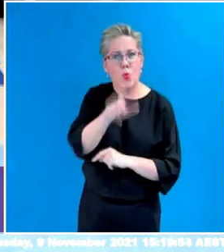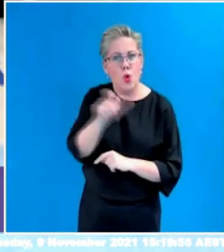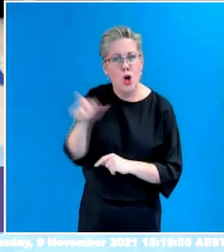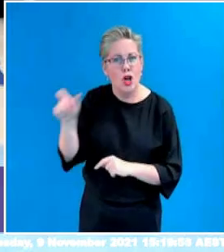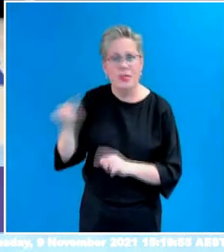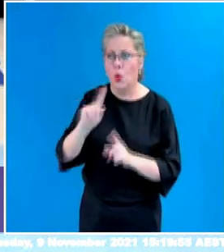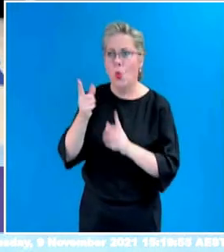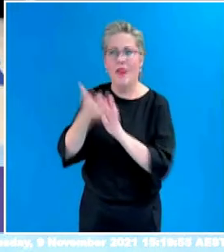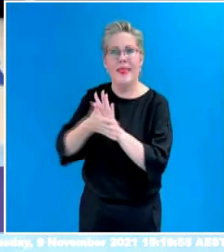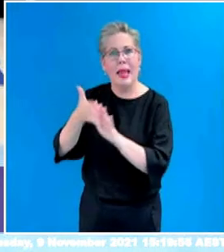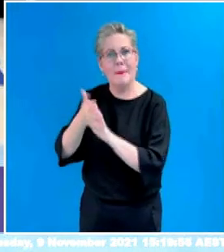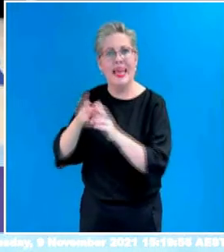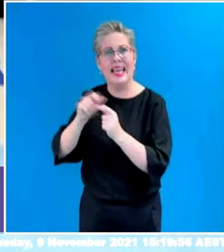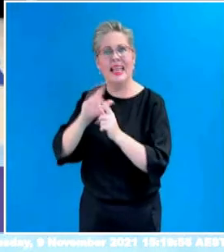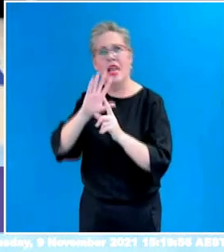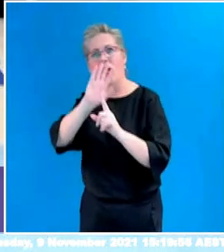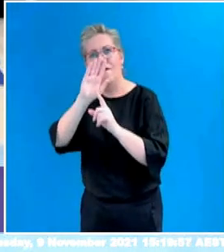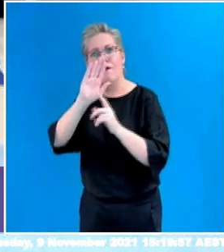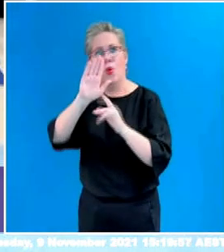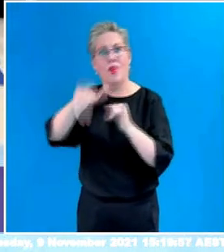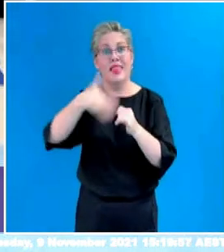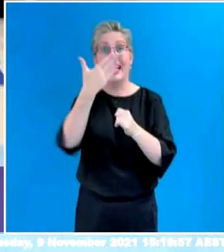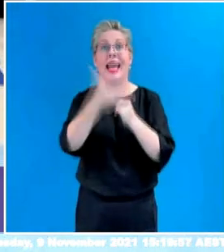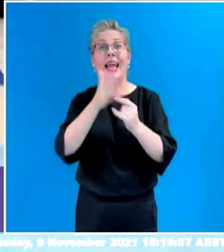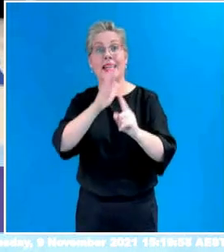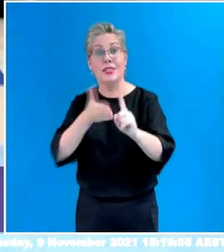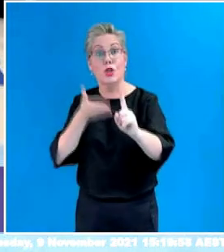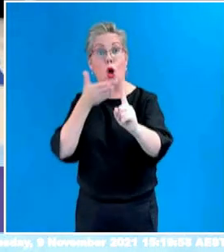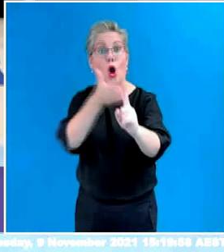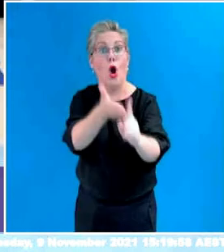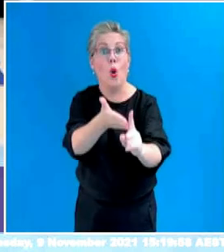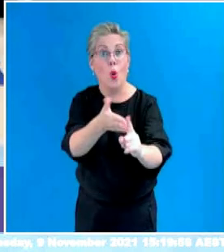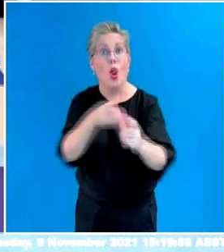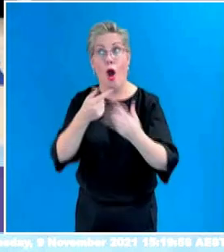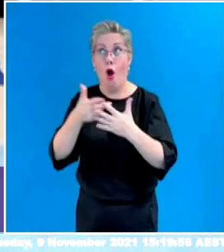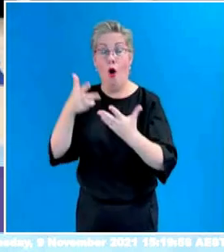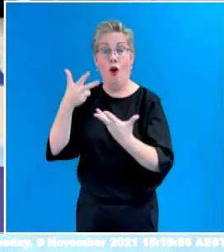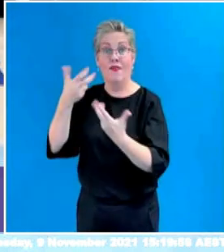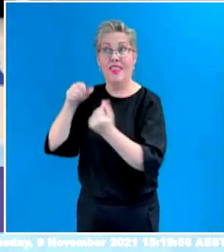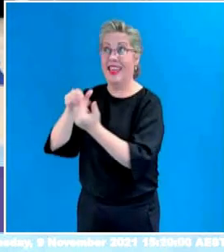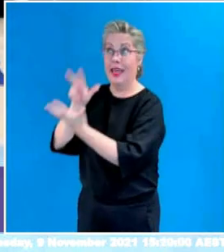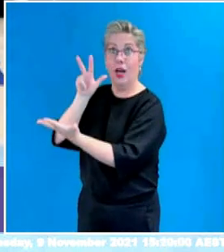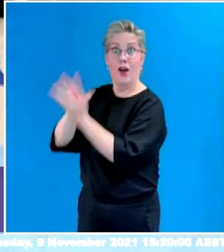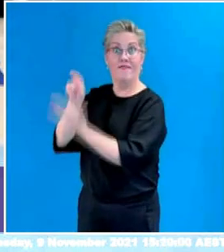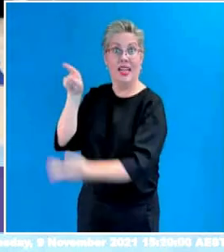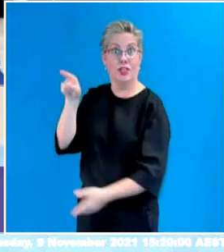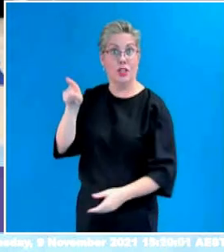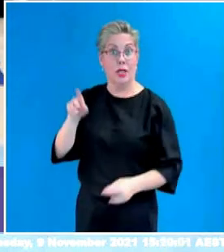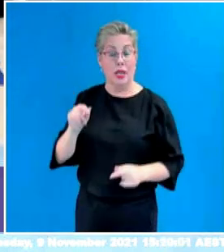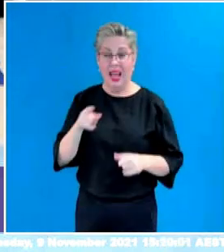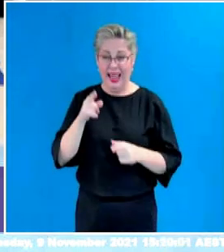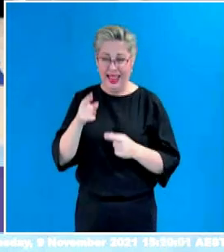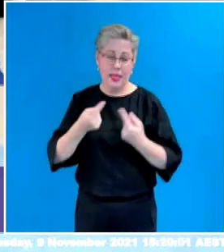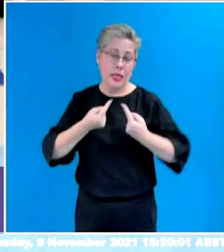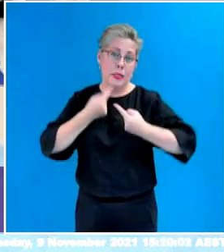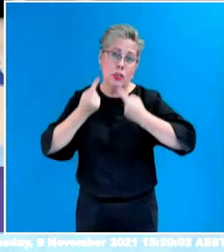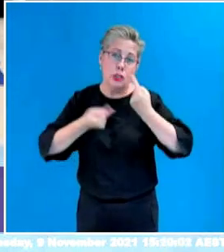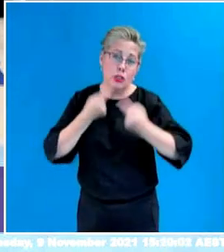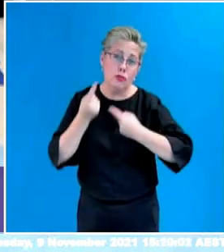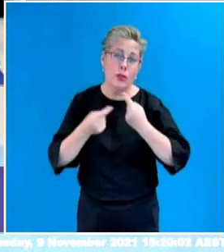So I think it's a useful descriptive term to describe what the overall